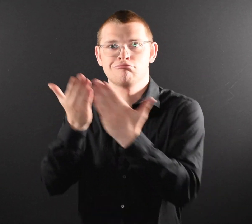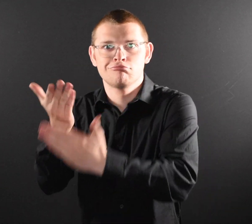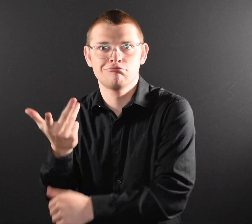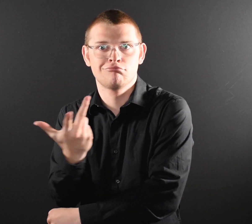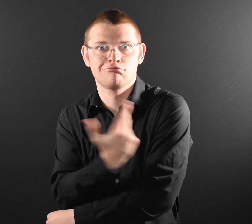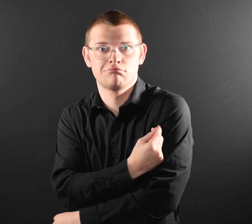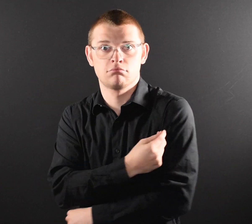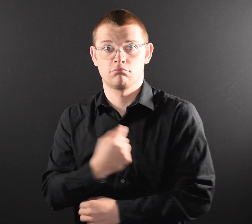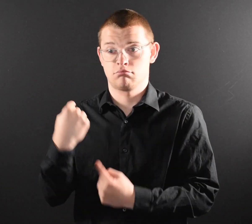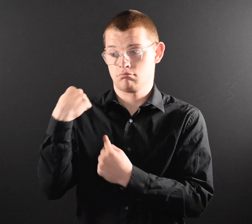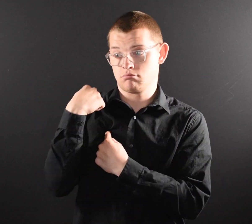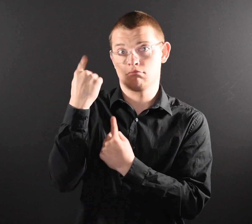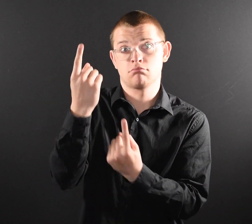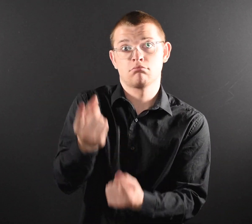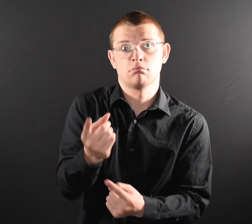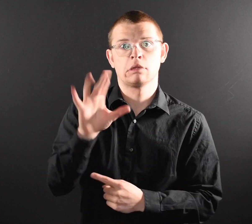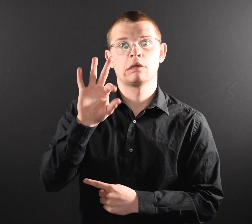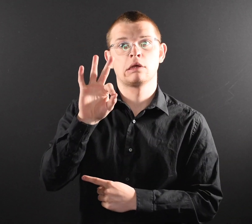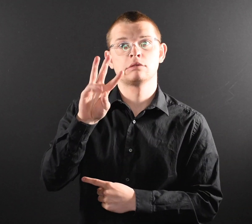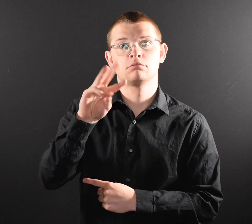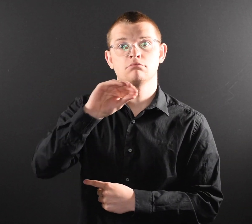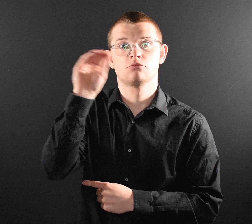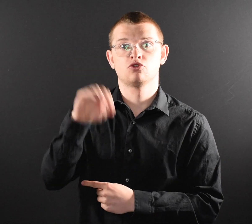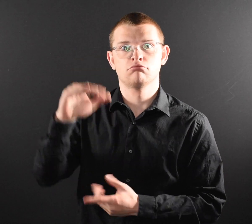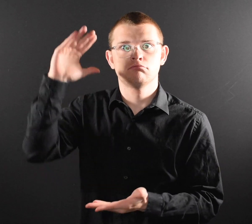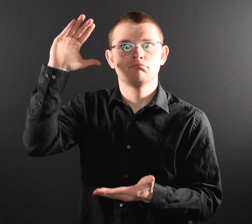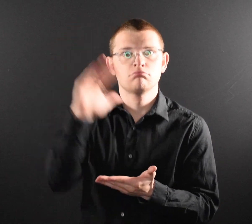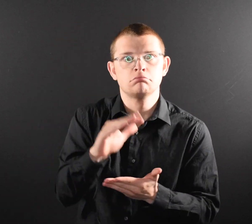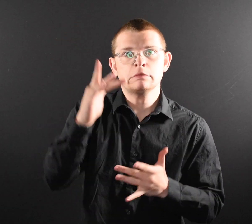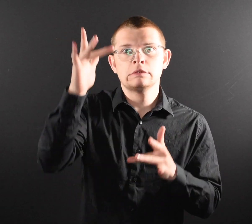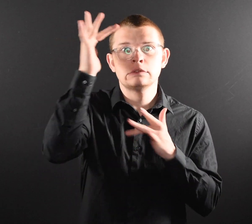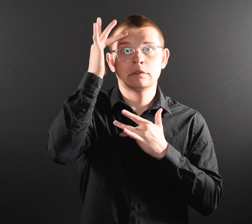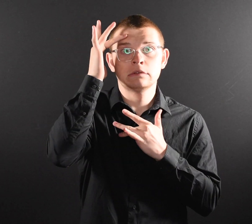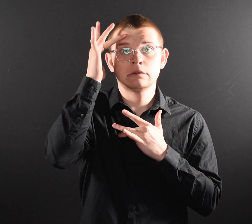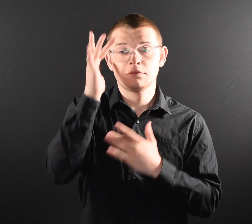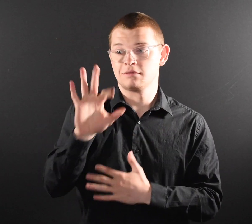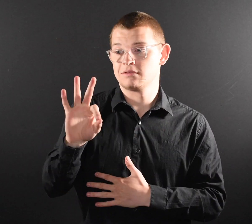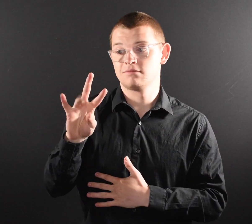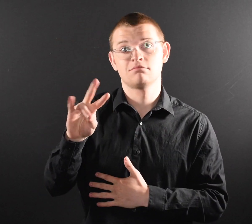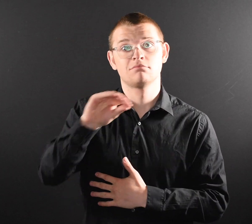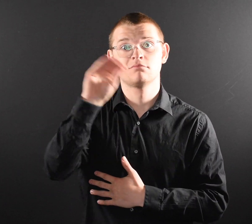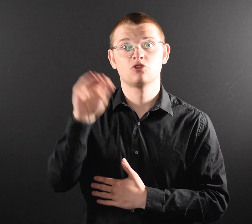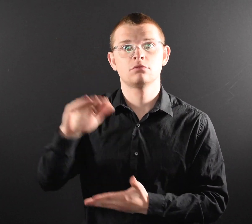been offered a shot, cases have declined 96% in those settings.